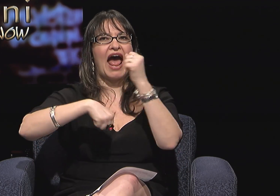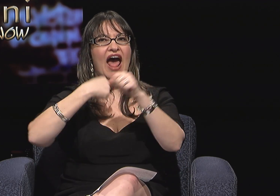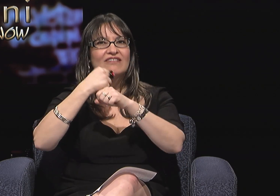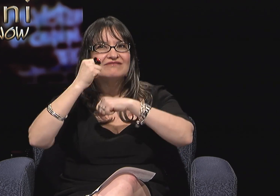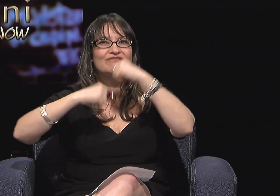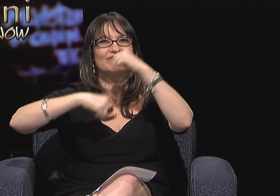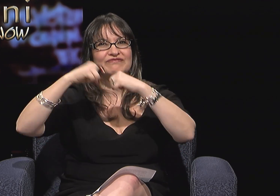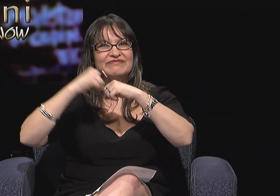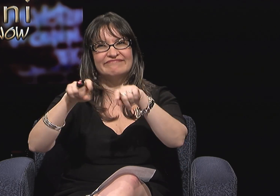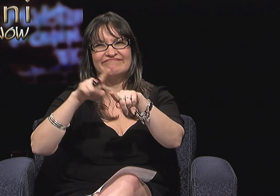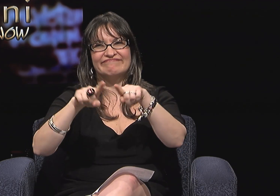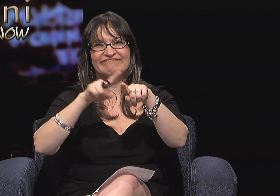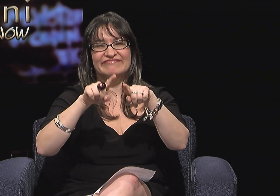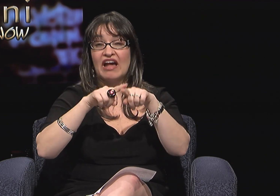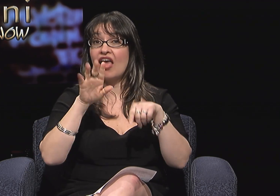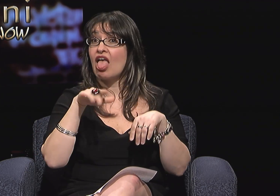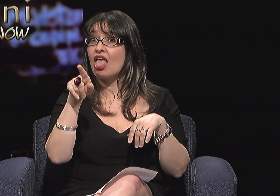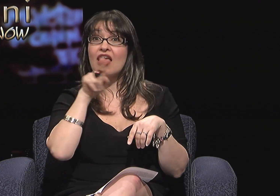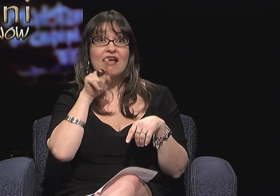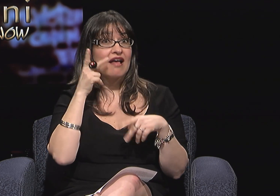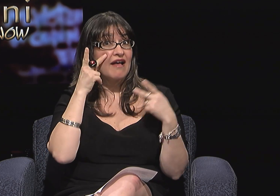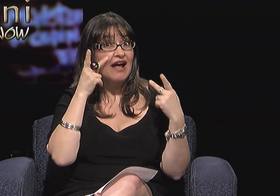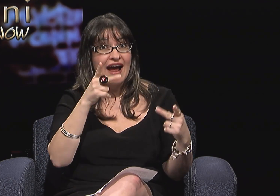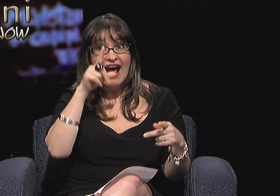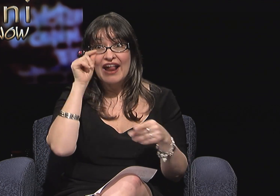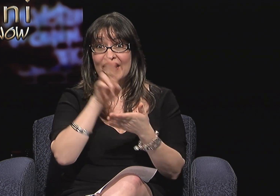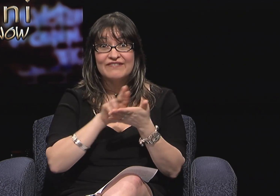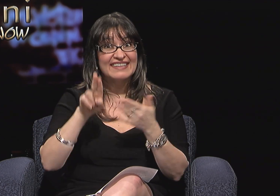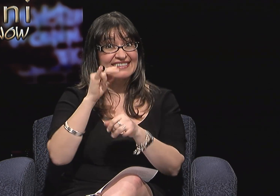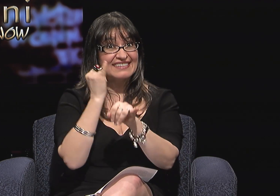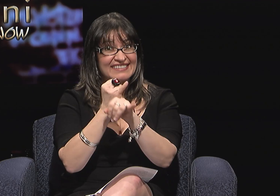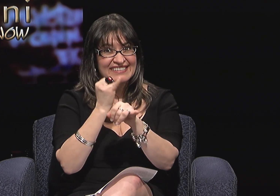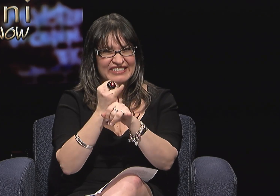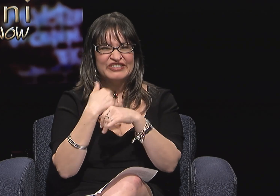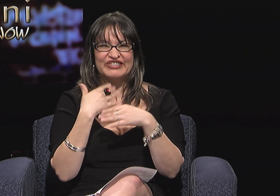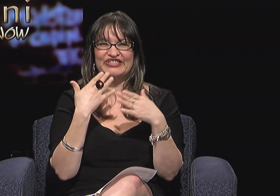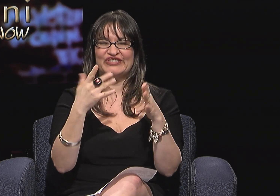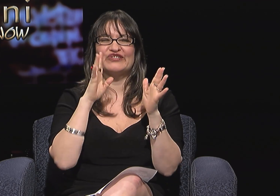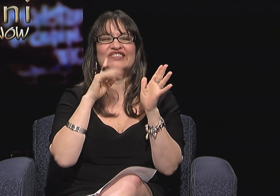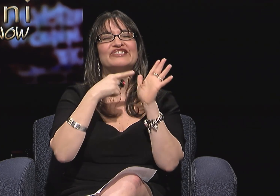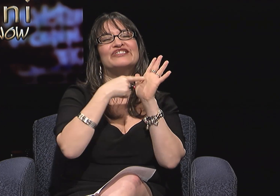many new buildings and if you haven't had the chance to see the many changes, we would like to take